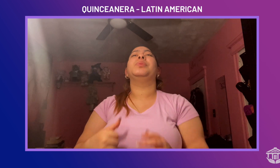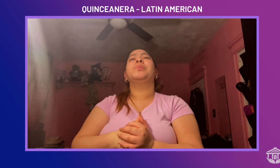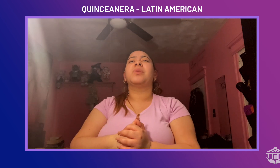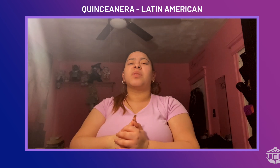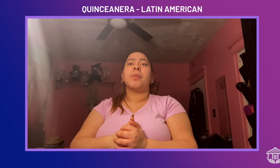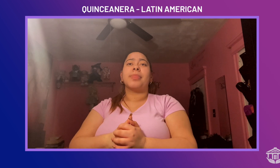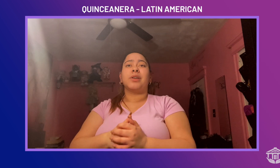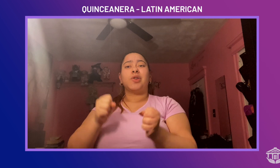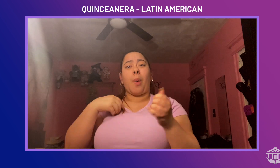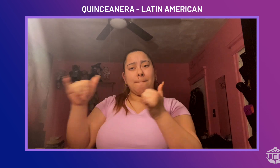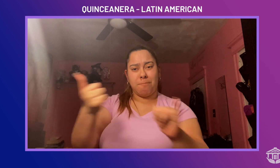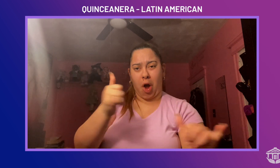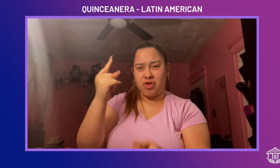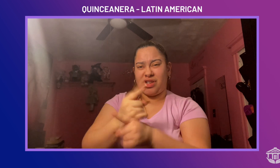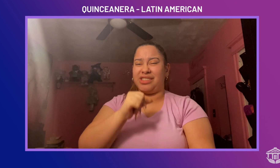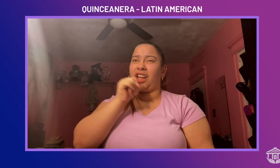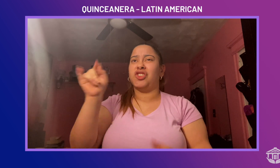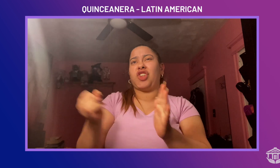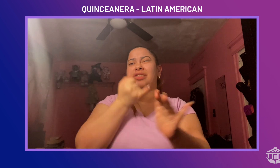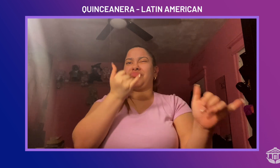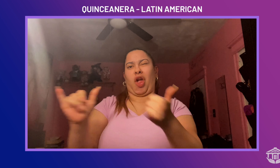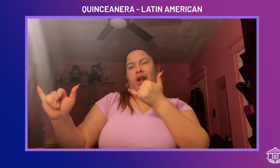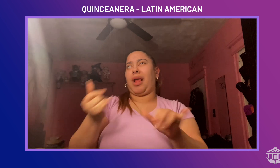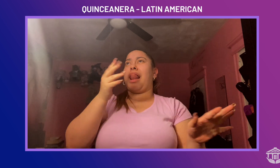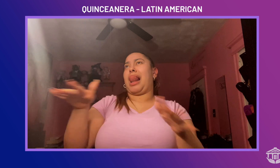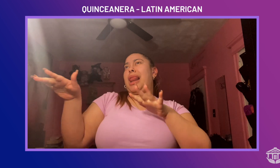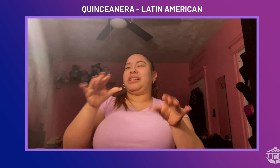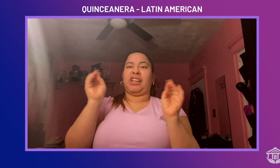I know I’ve said it’s a party, but it’s really more than that. It’s not just a bunch of people